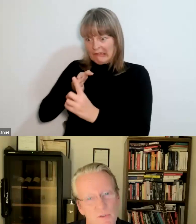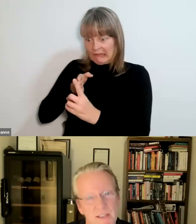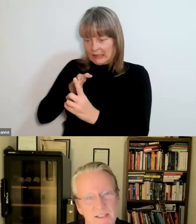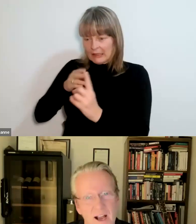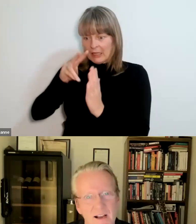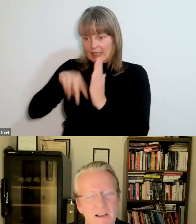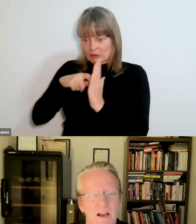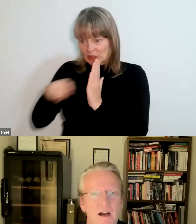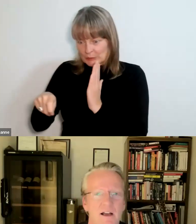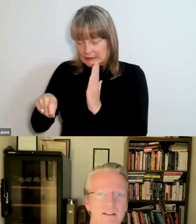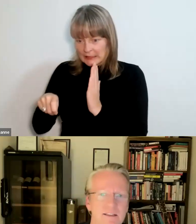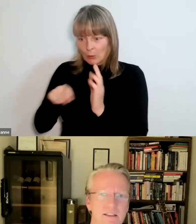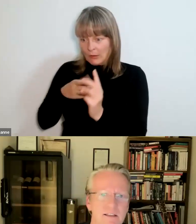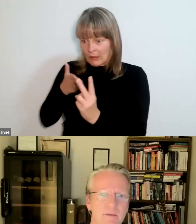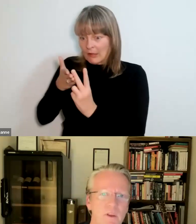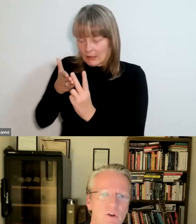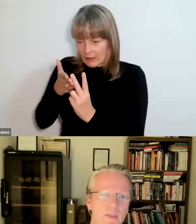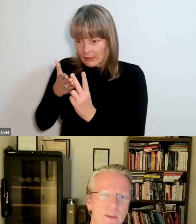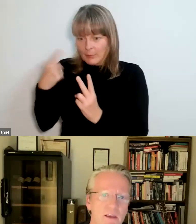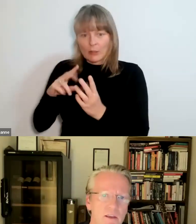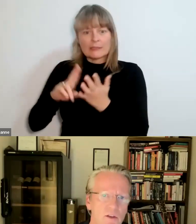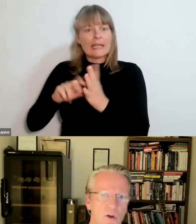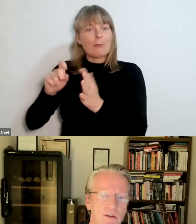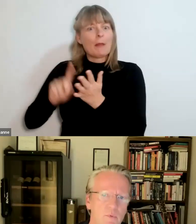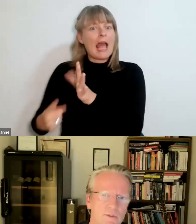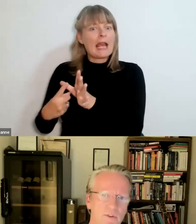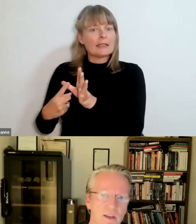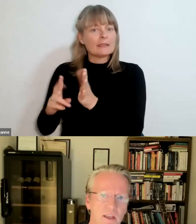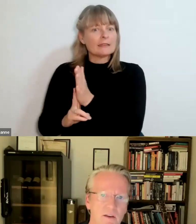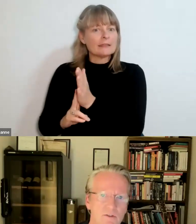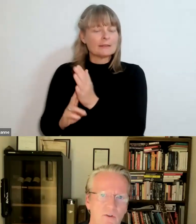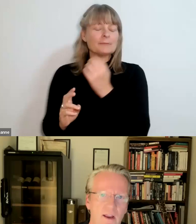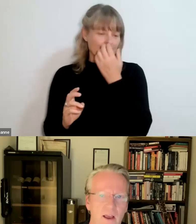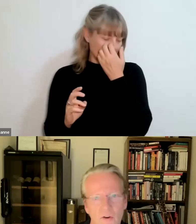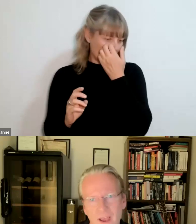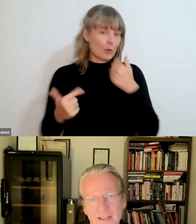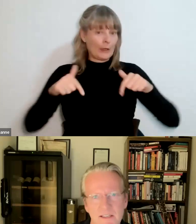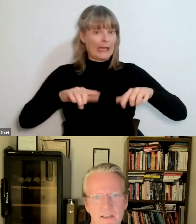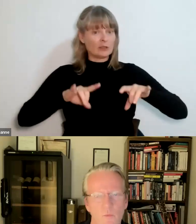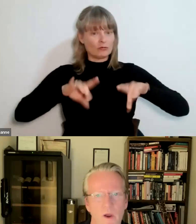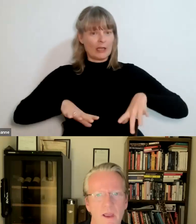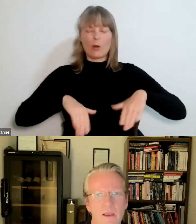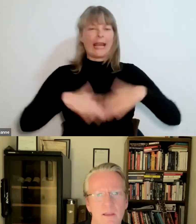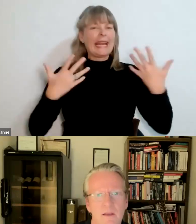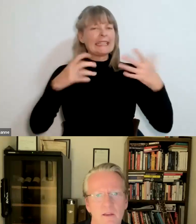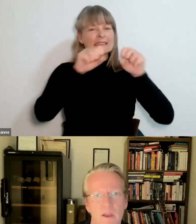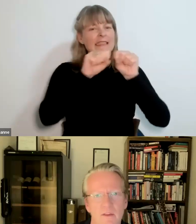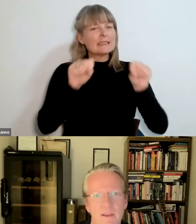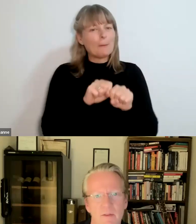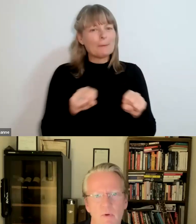to look at the student more holistically. For example, they don't say they need to put a